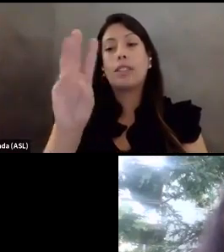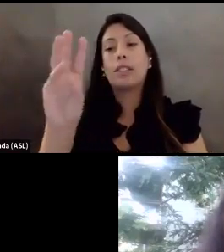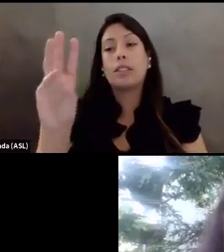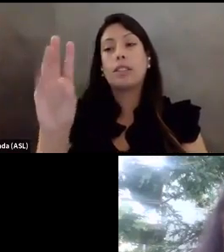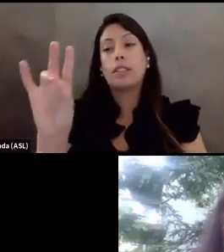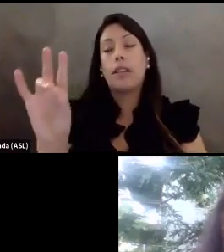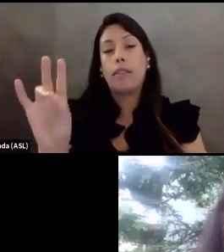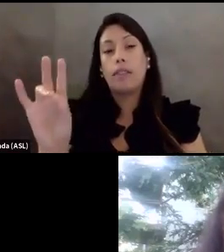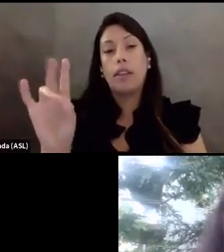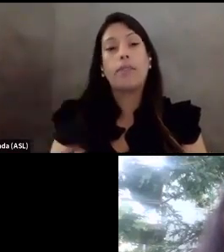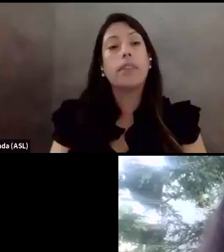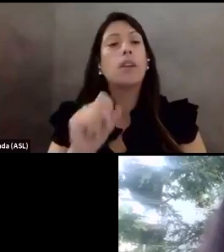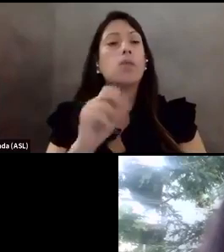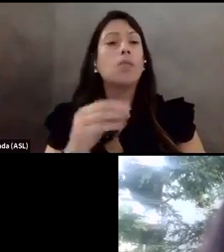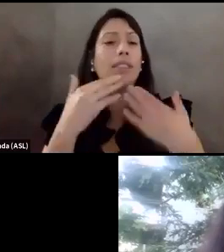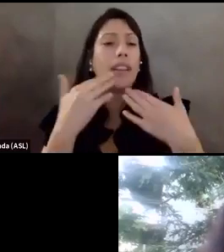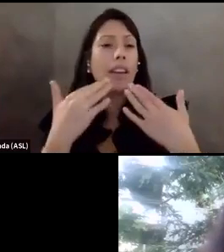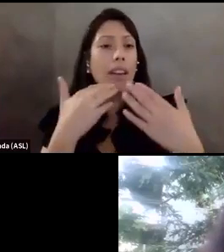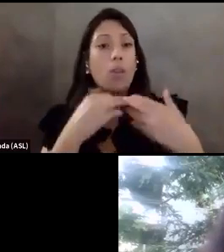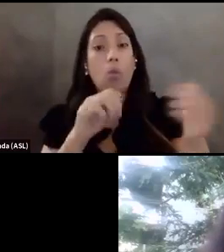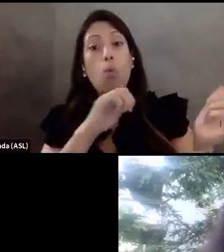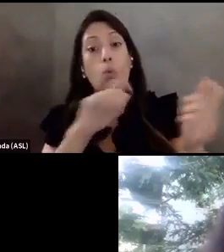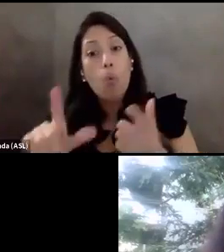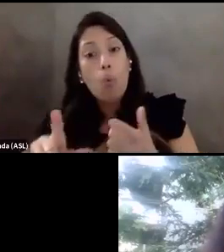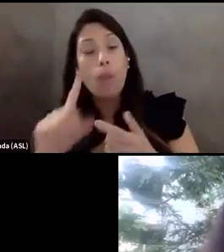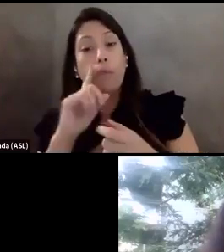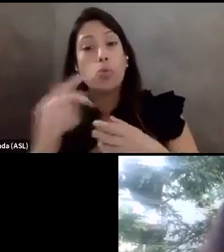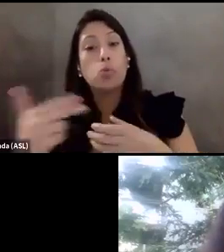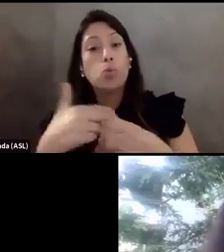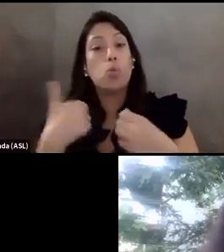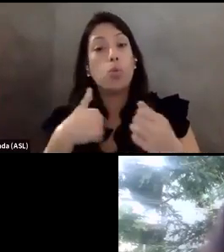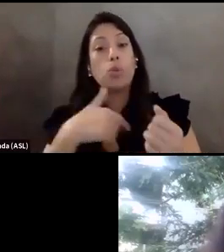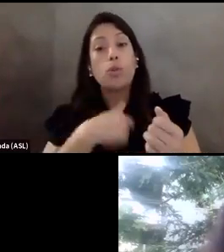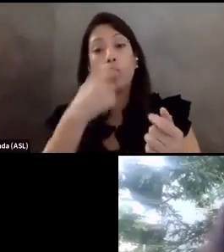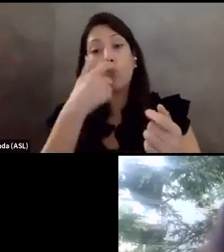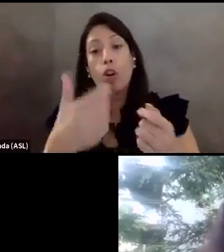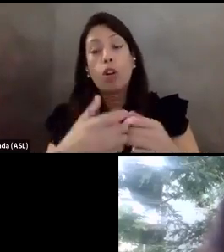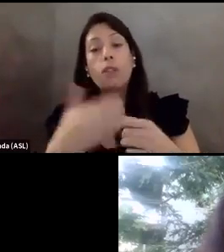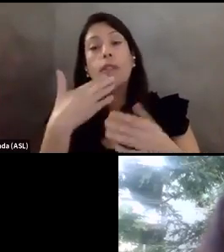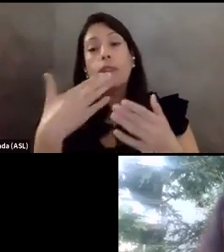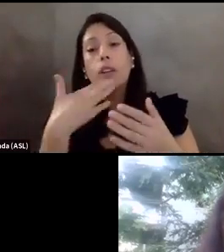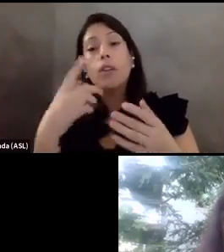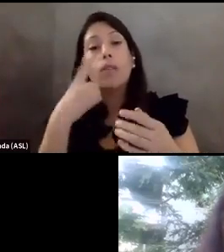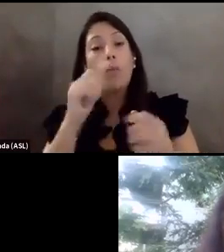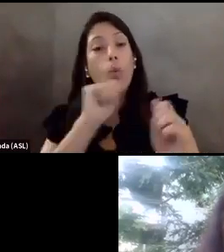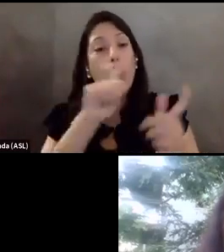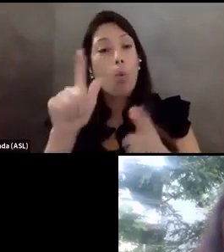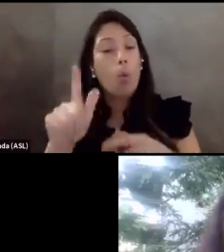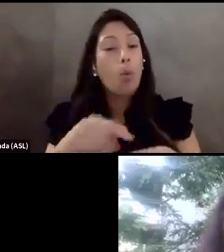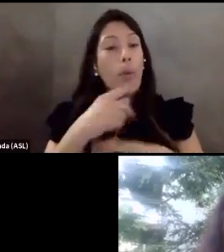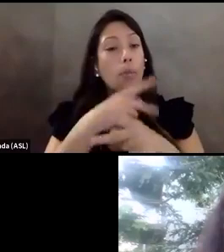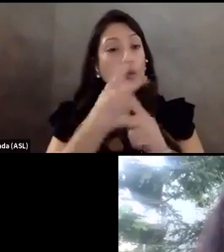I want to thank everybody again for being here. And thank you to all our our producers and the interpreters for being here.